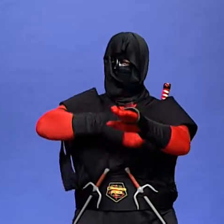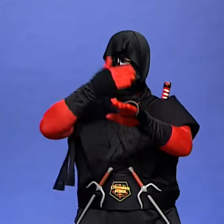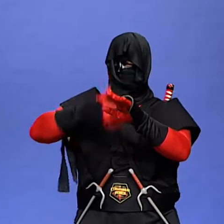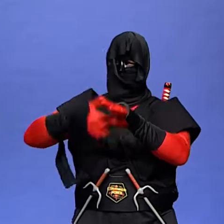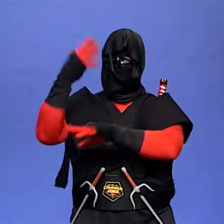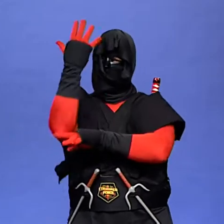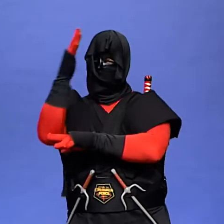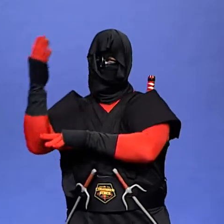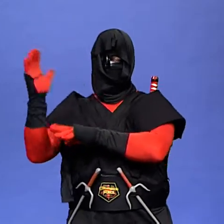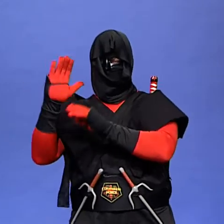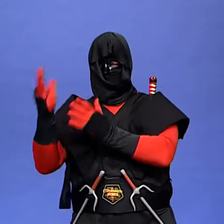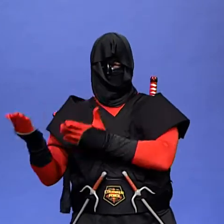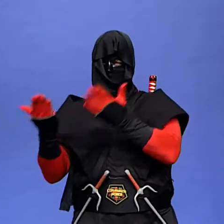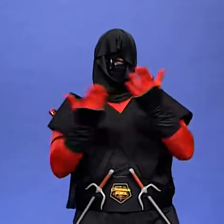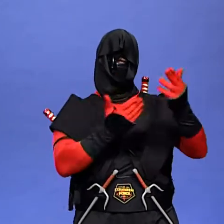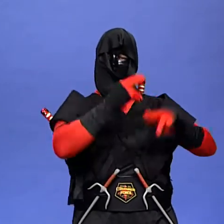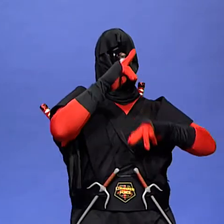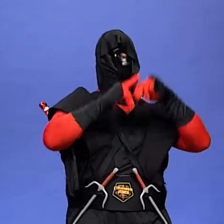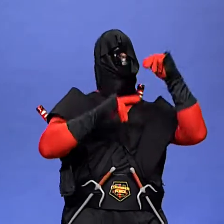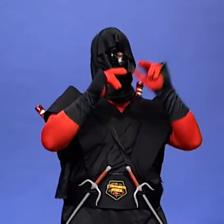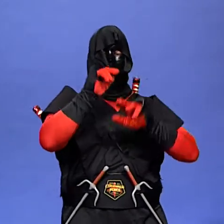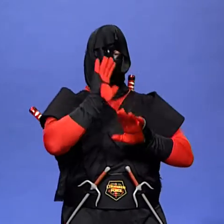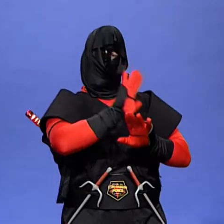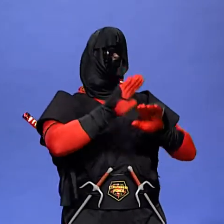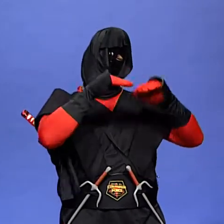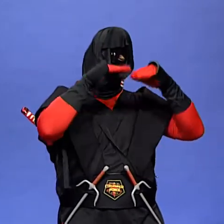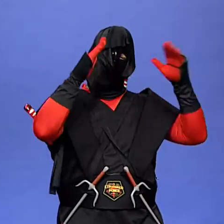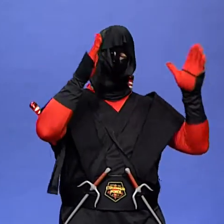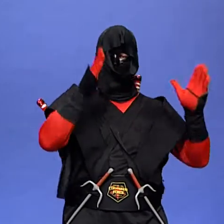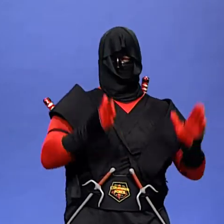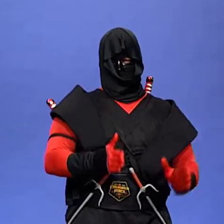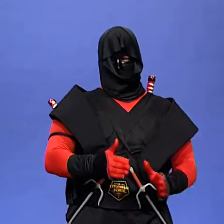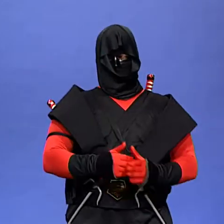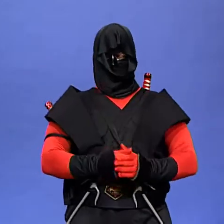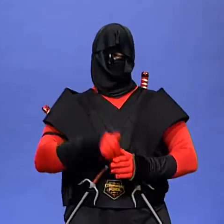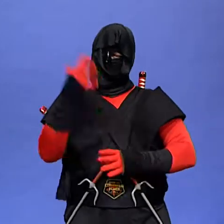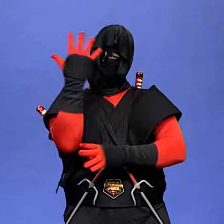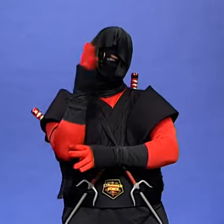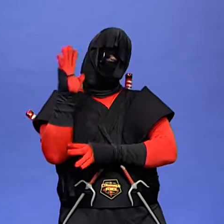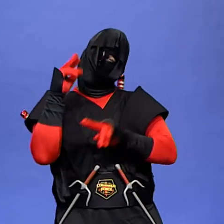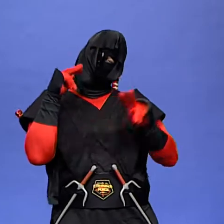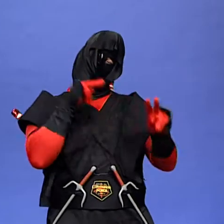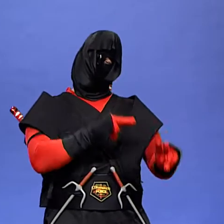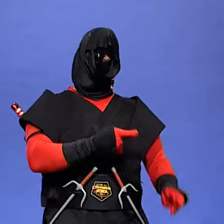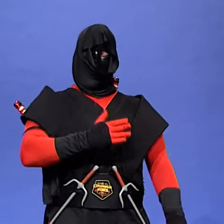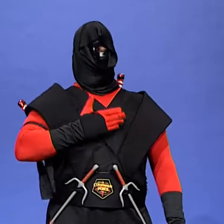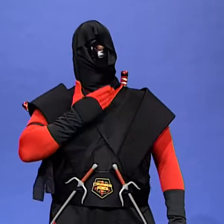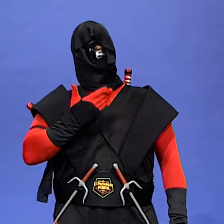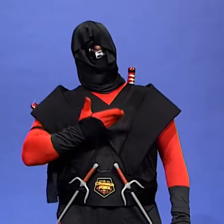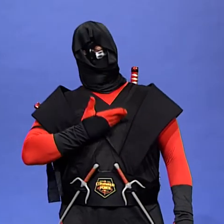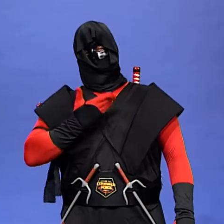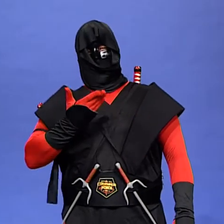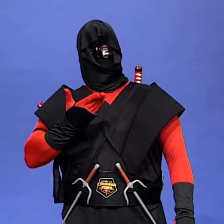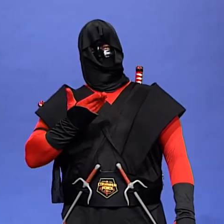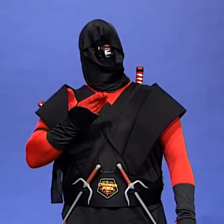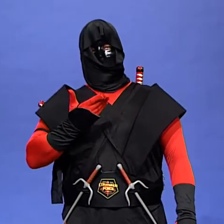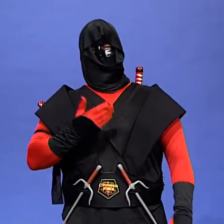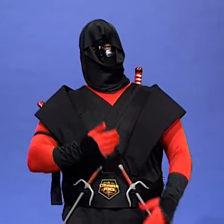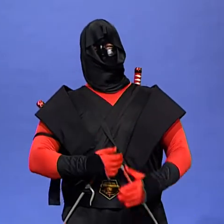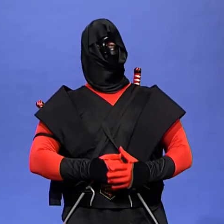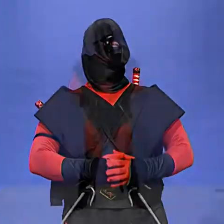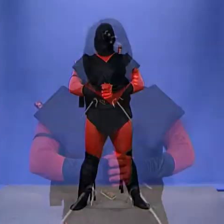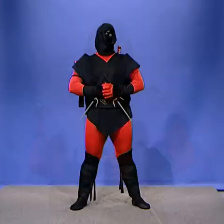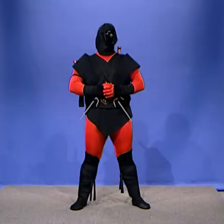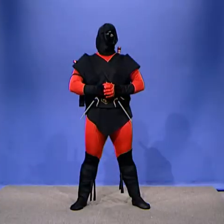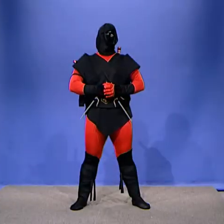them away to build his house and the tree was happy